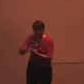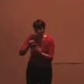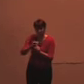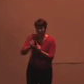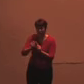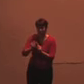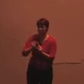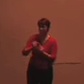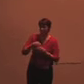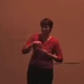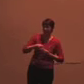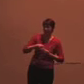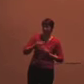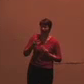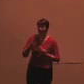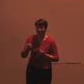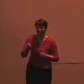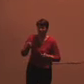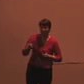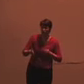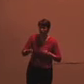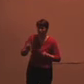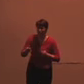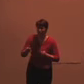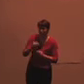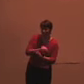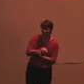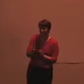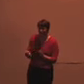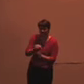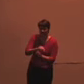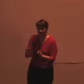I can say outside of this middle box is inside of this big box,